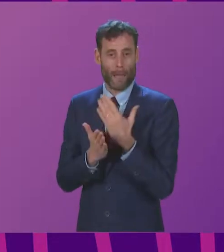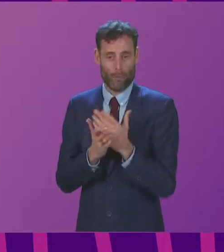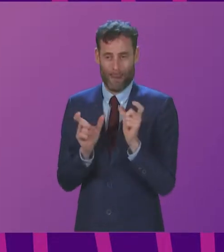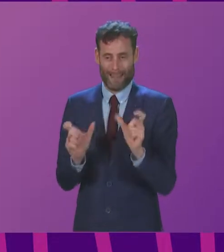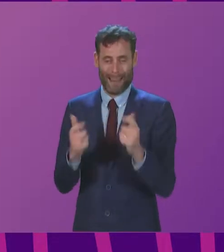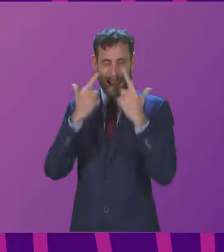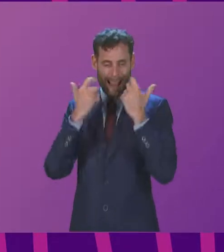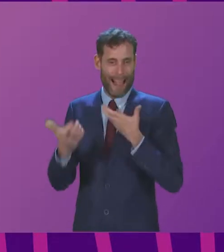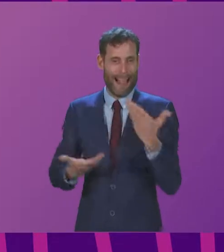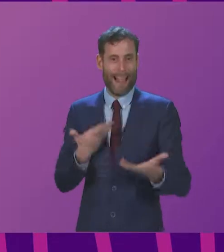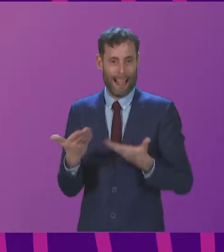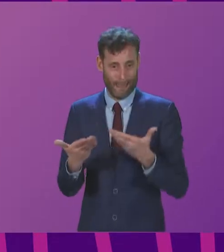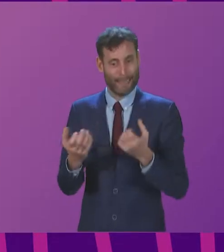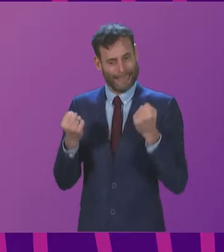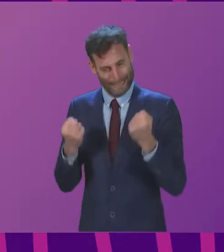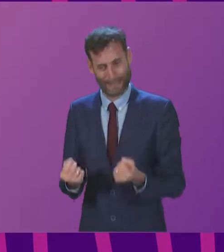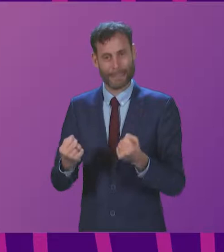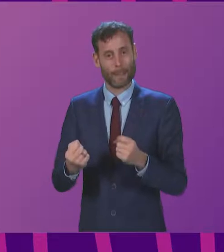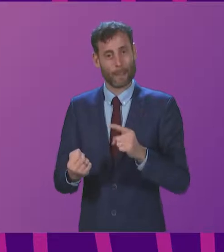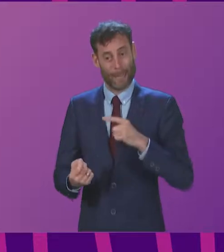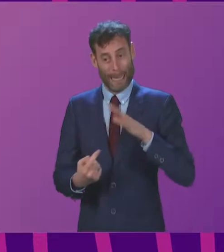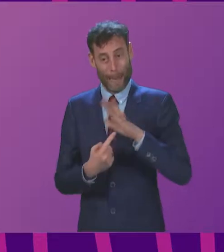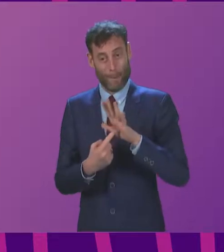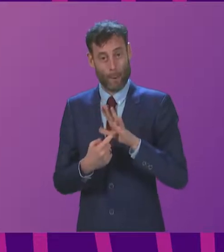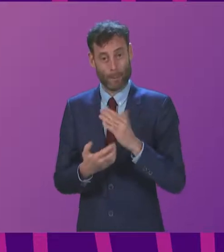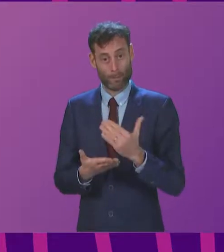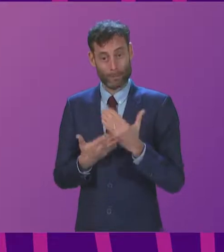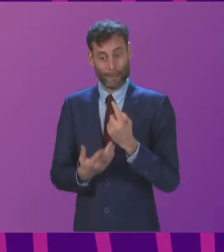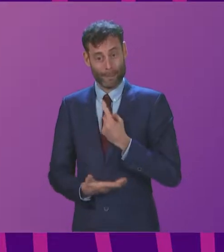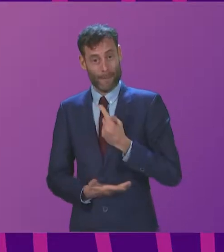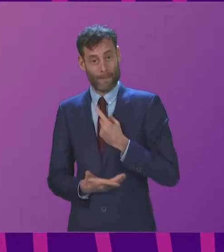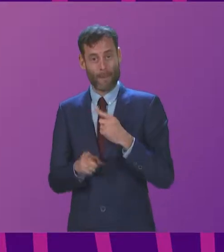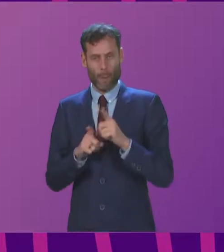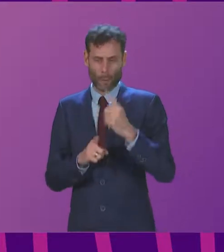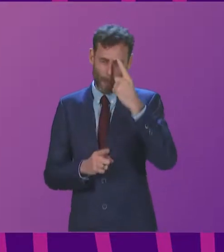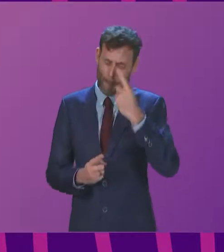and commitment in order to keep ourselves safe and to show our solidarity with those around us.